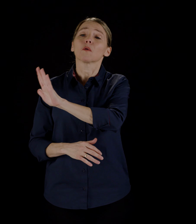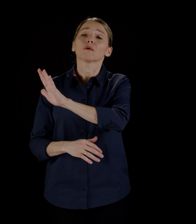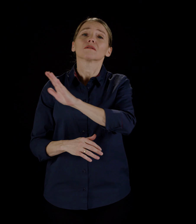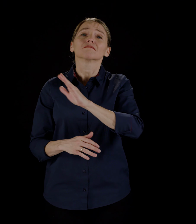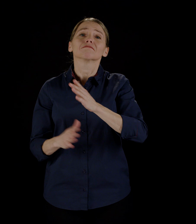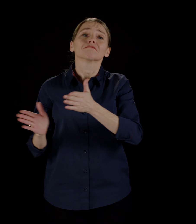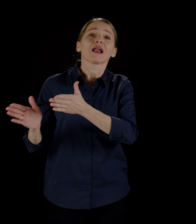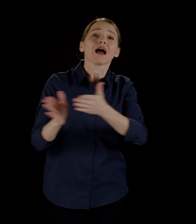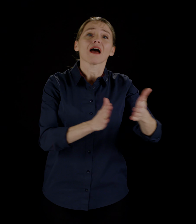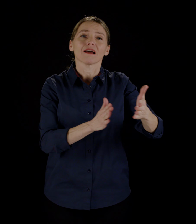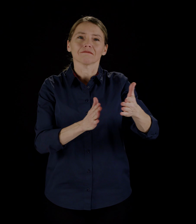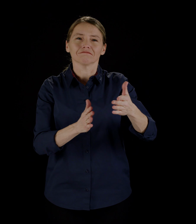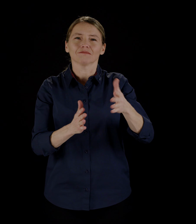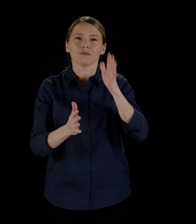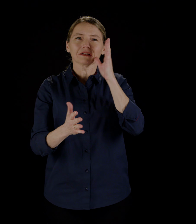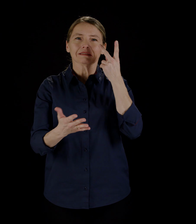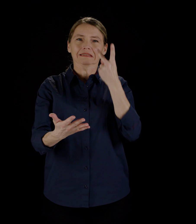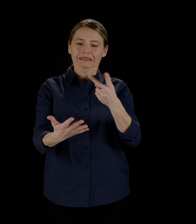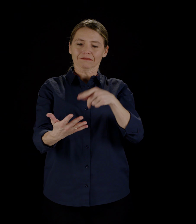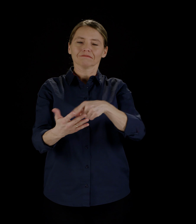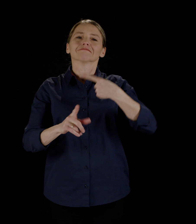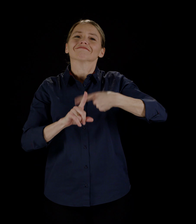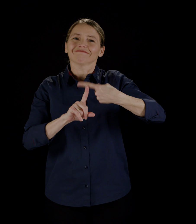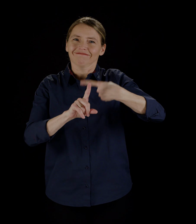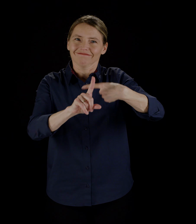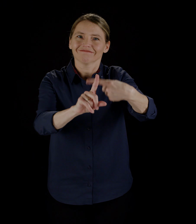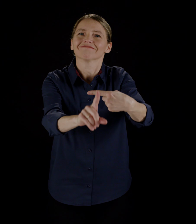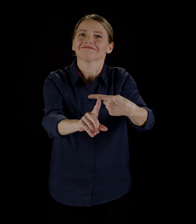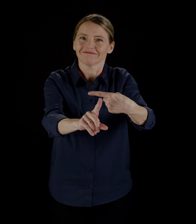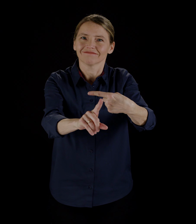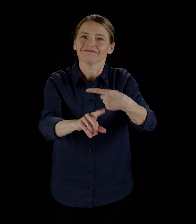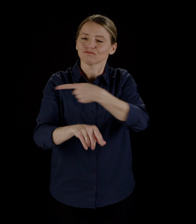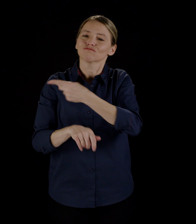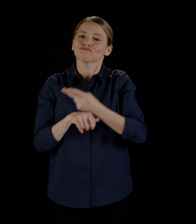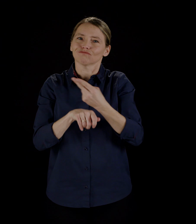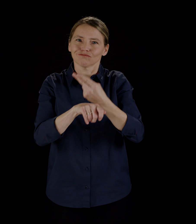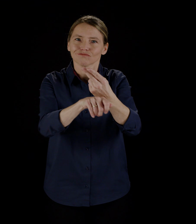will indicate the Monthly Usage included in the cost of their plan each month.